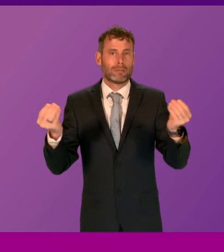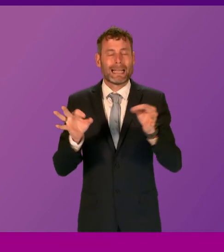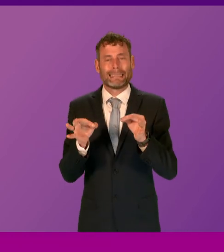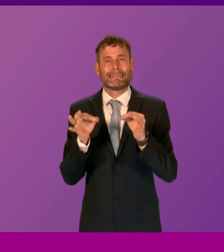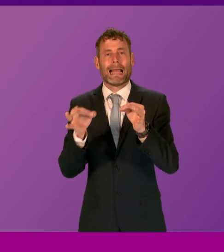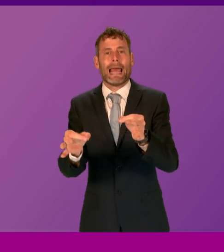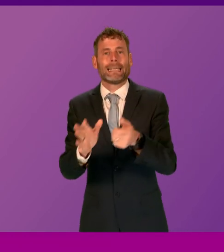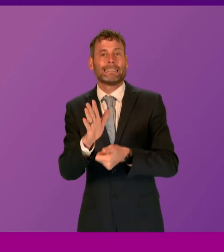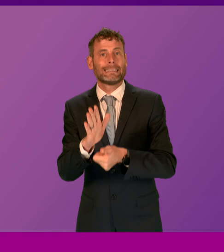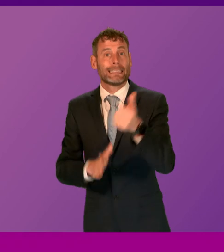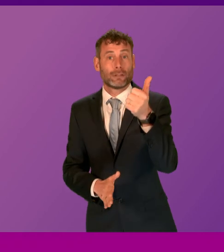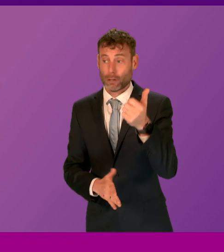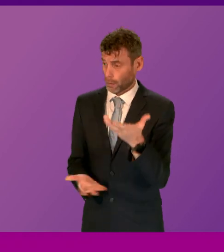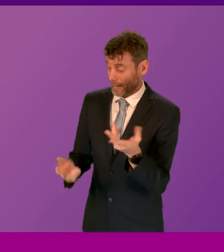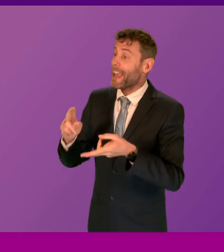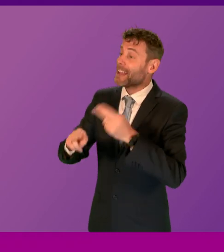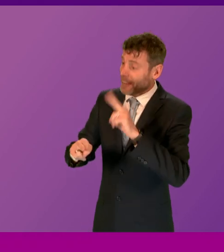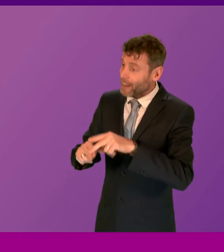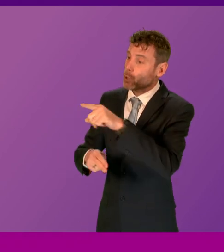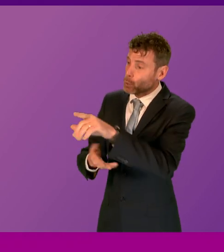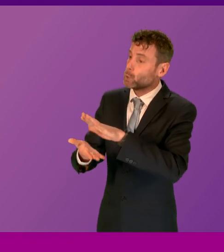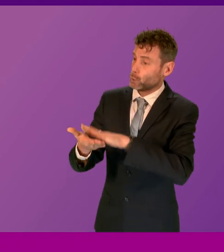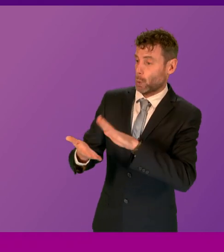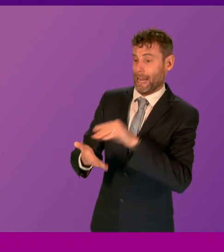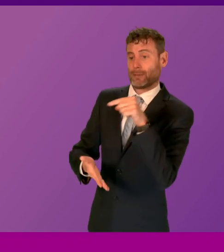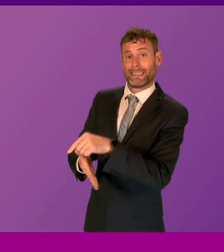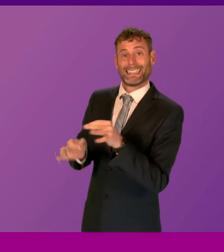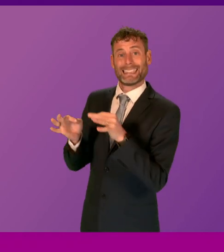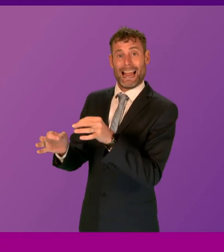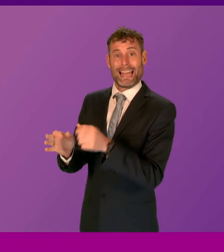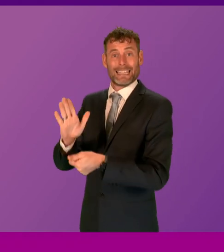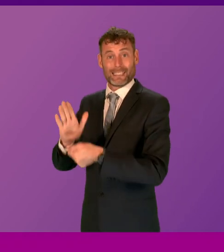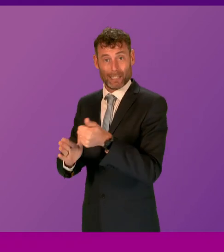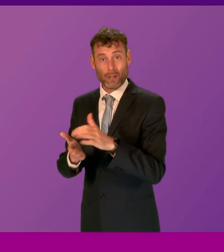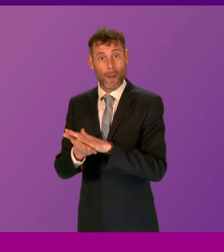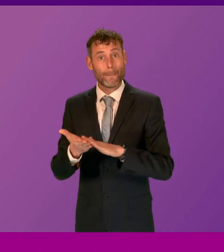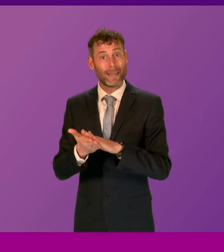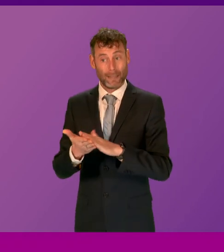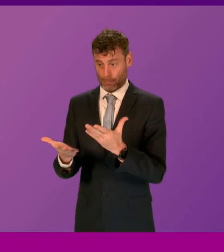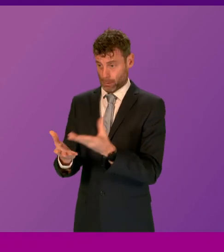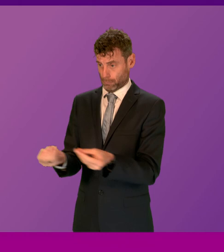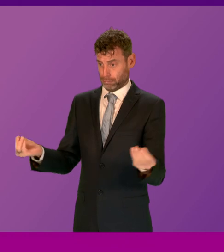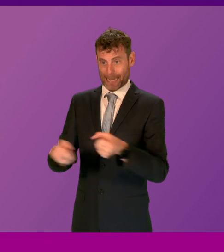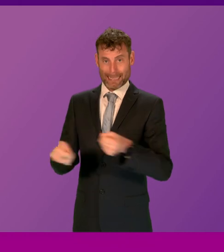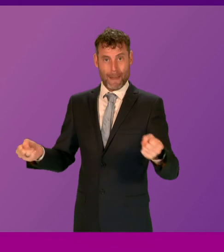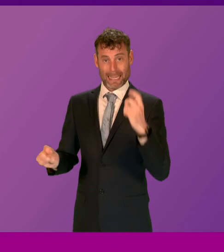If the SNP had done that, waiting times would be lower for emergency care, ambulances and